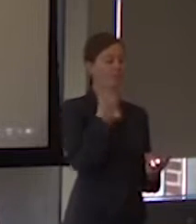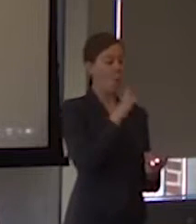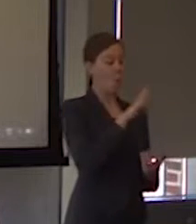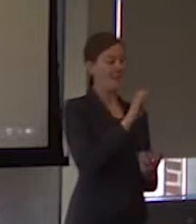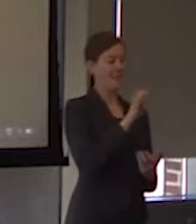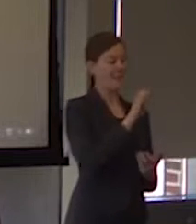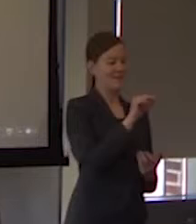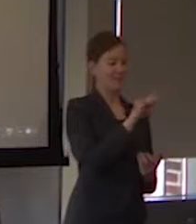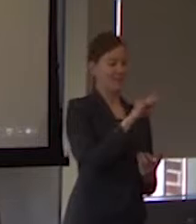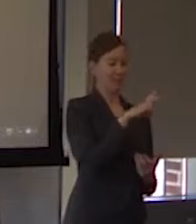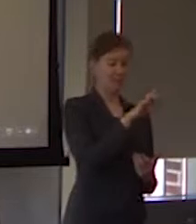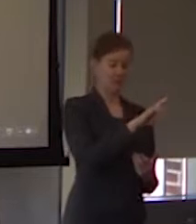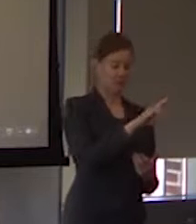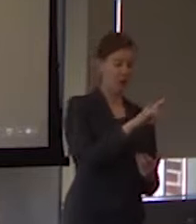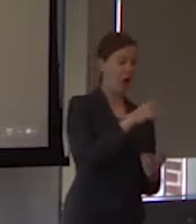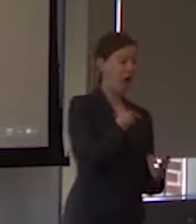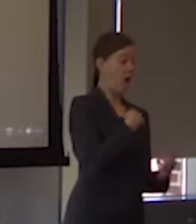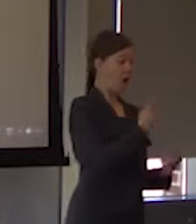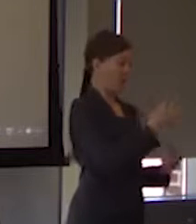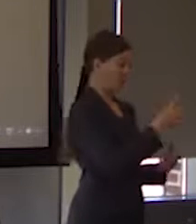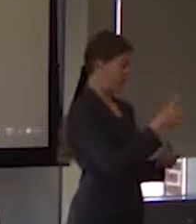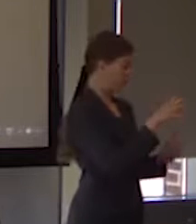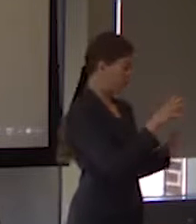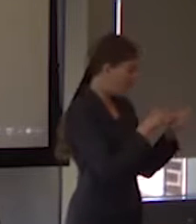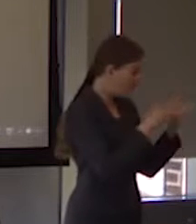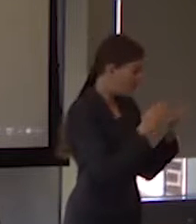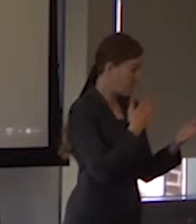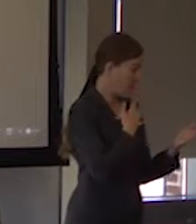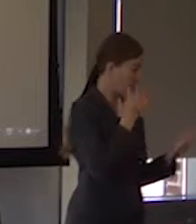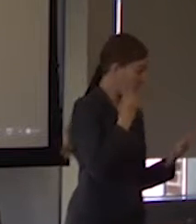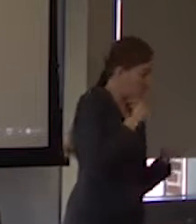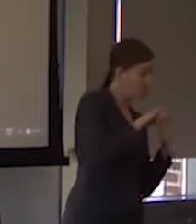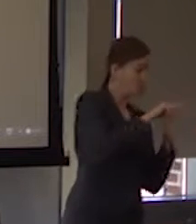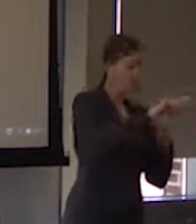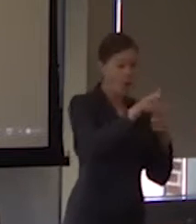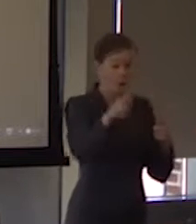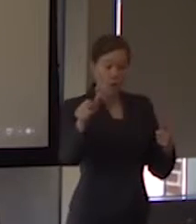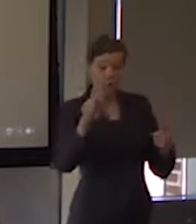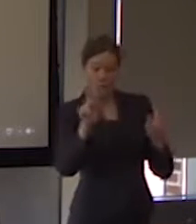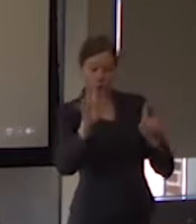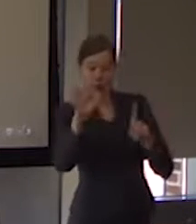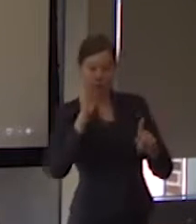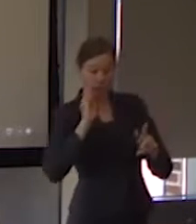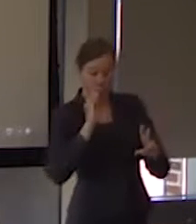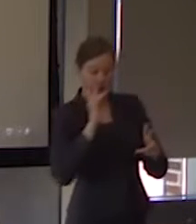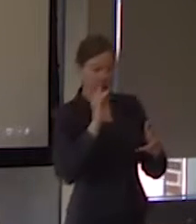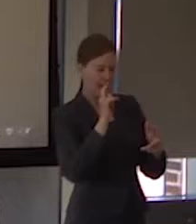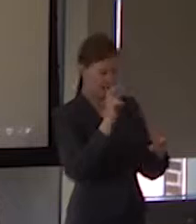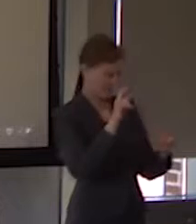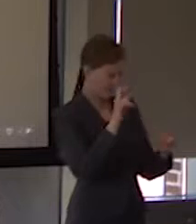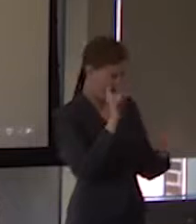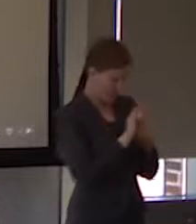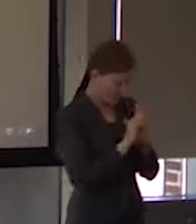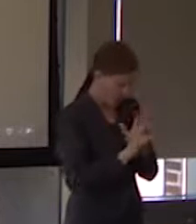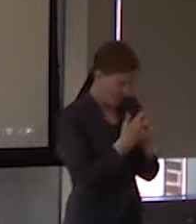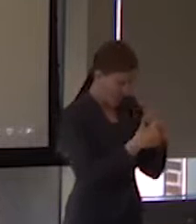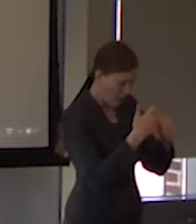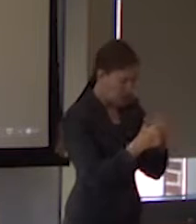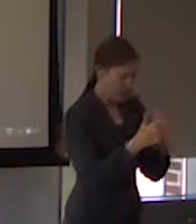and experiences of other individuals especially here on a campus setting, and identify the pain points and come up with some solutions.